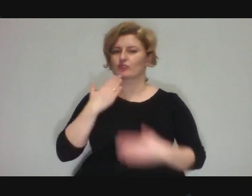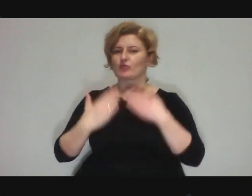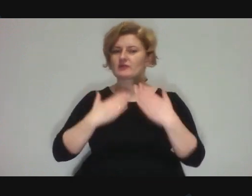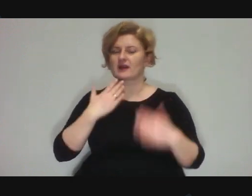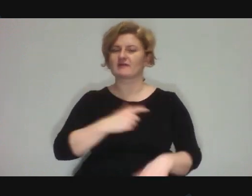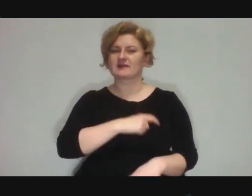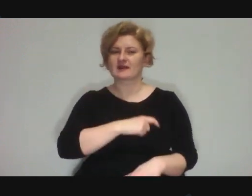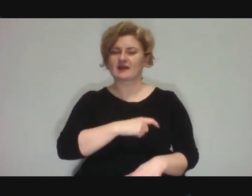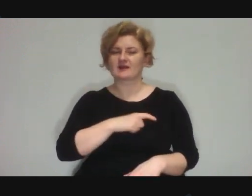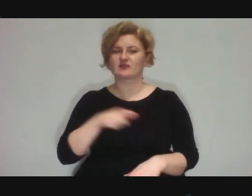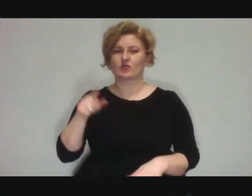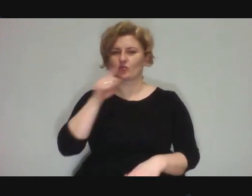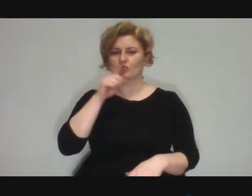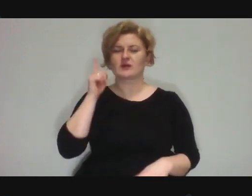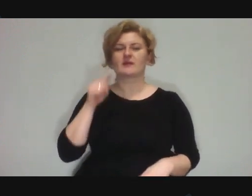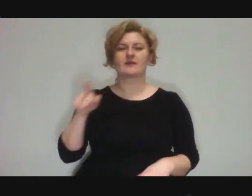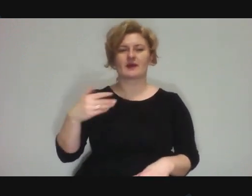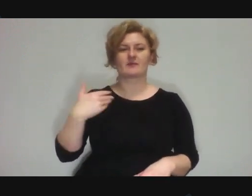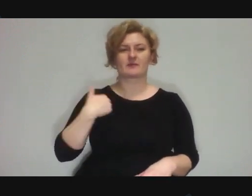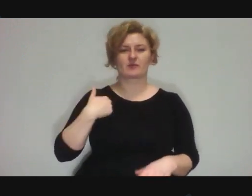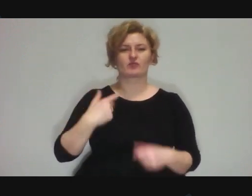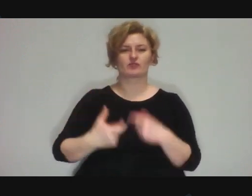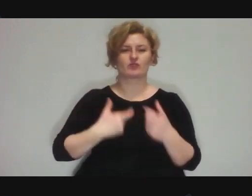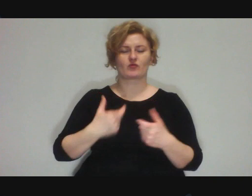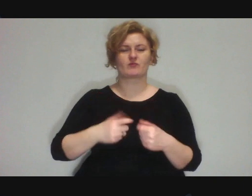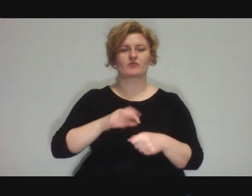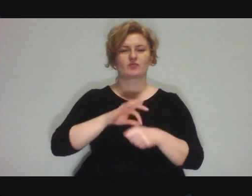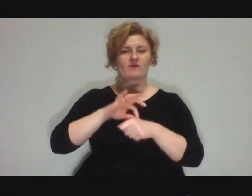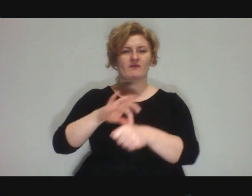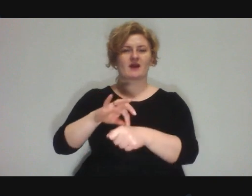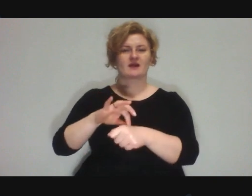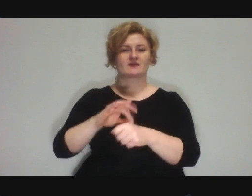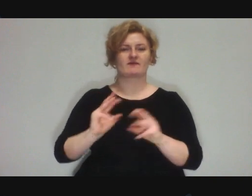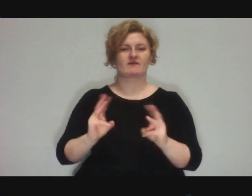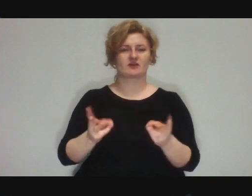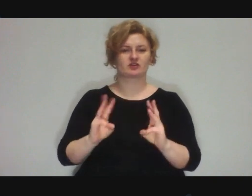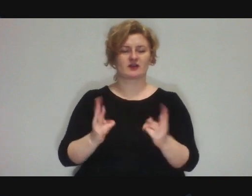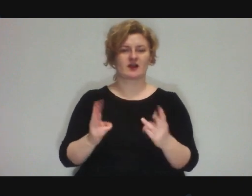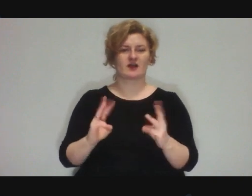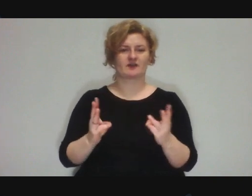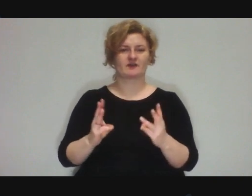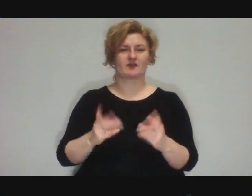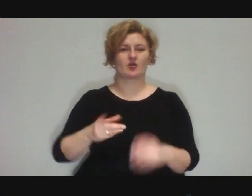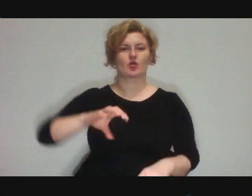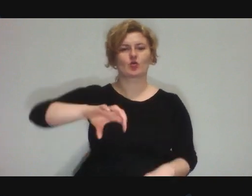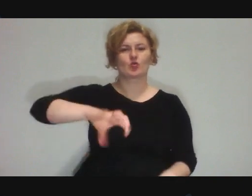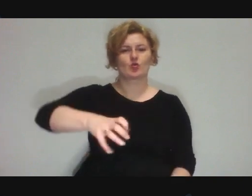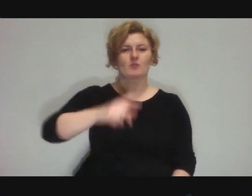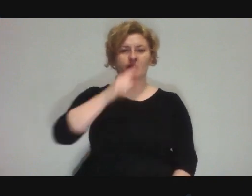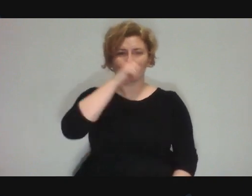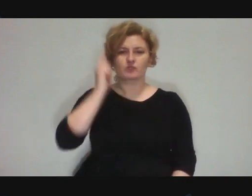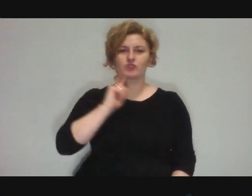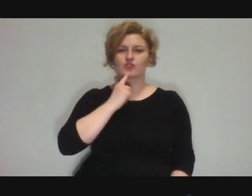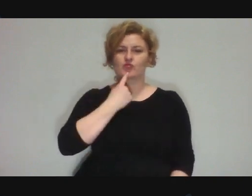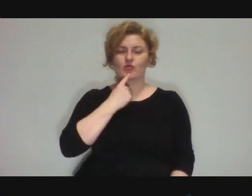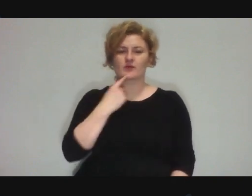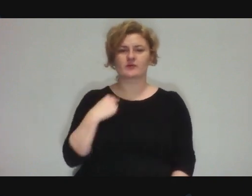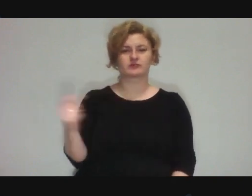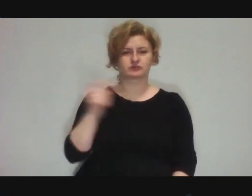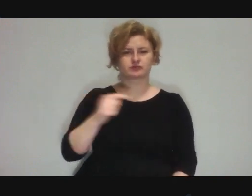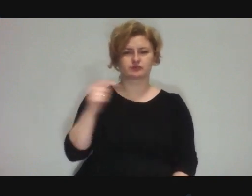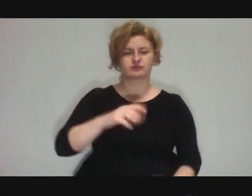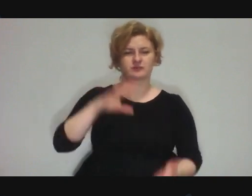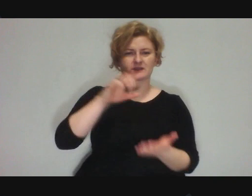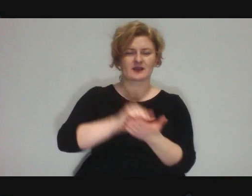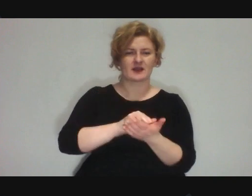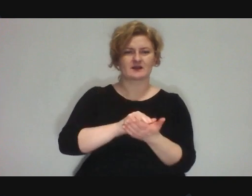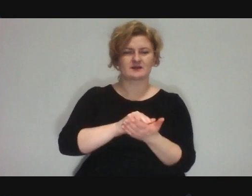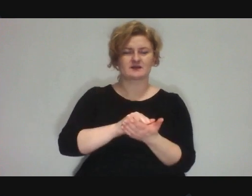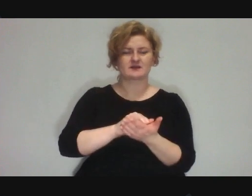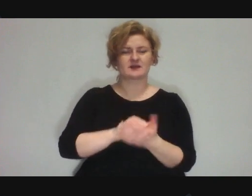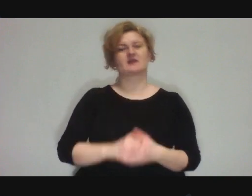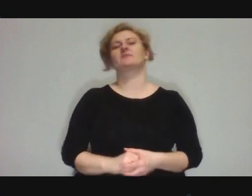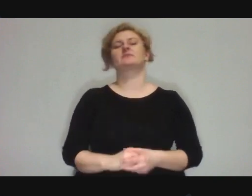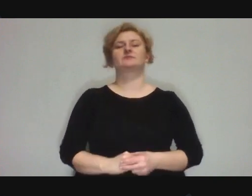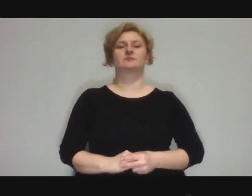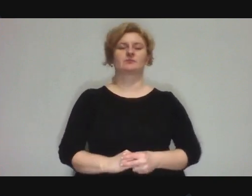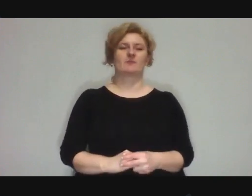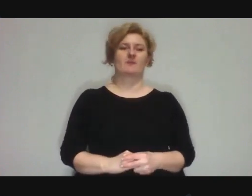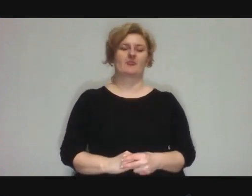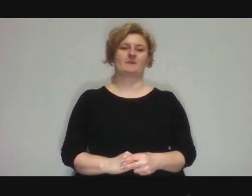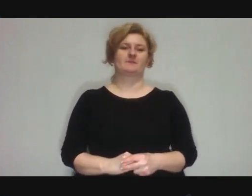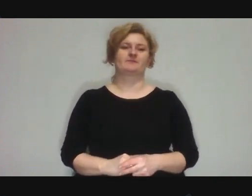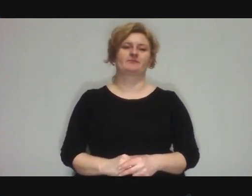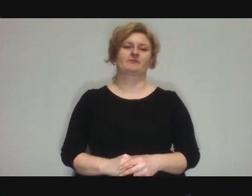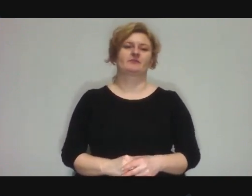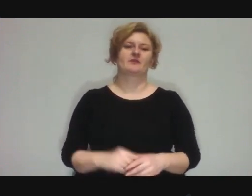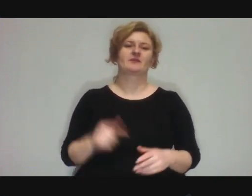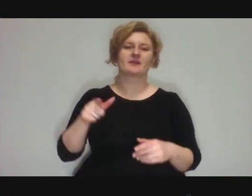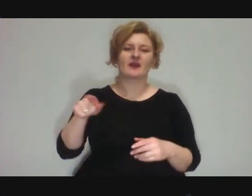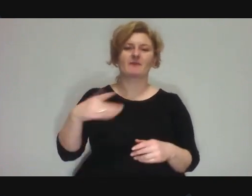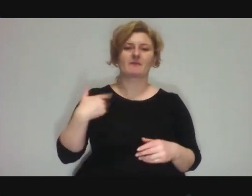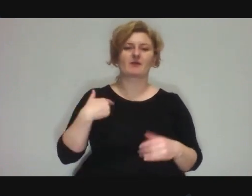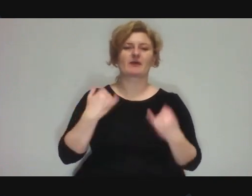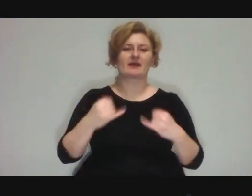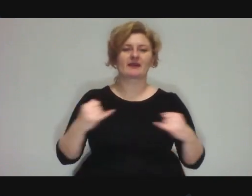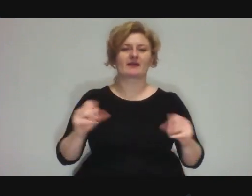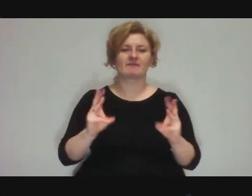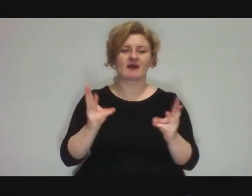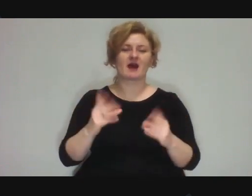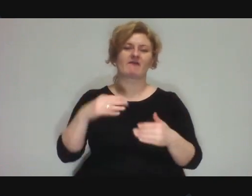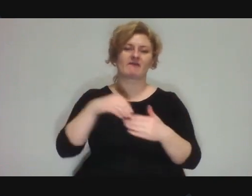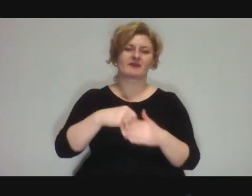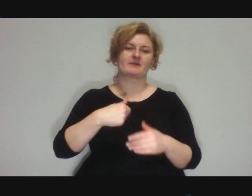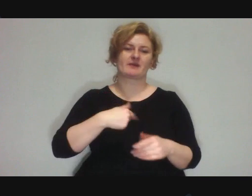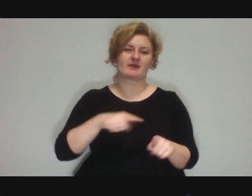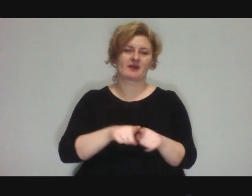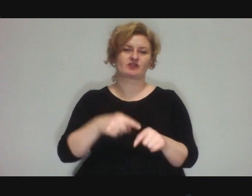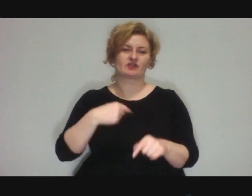I happened to run a workshop there with a group of young people who attend classes there and it was part of the whole activity of the cultural centre, there were other workshops and I was there as well.